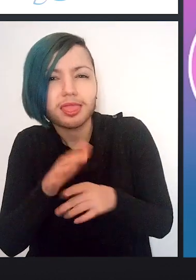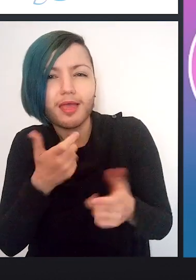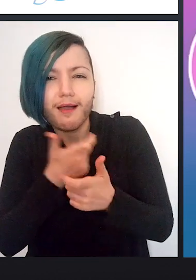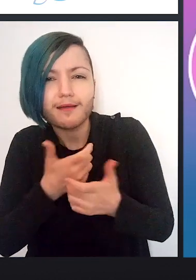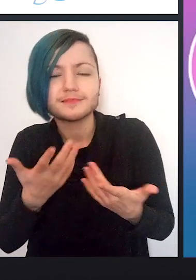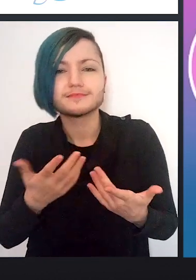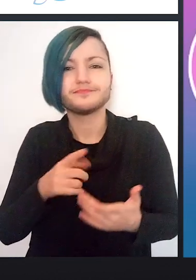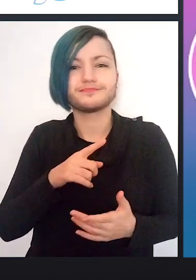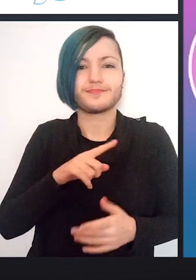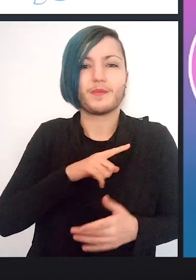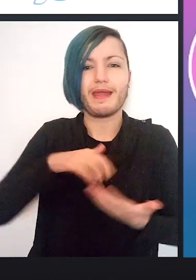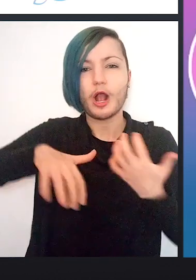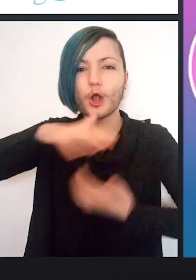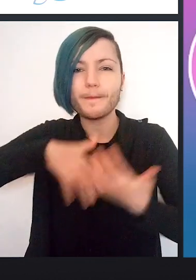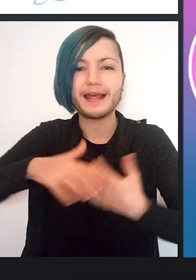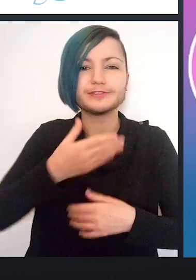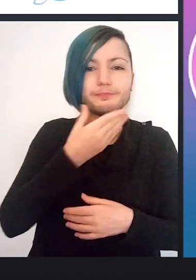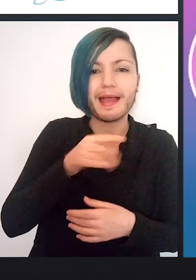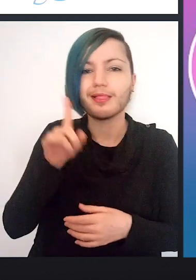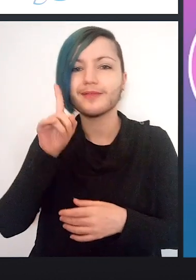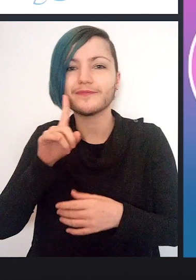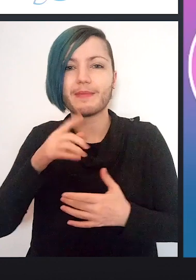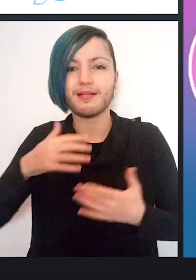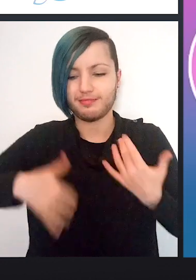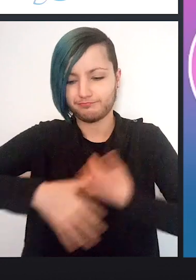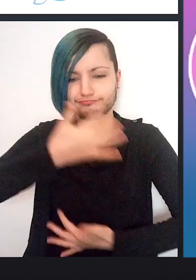because I had a combination of male and female in my body.